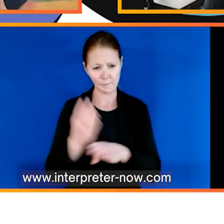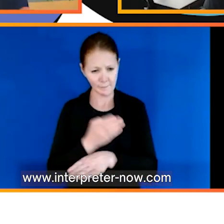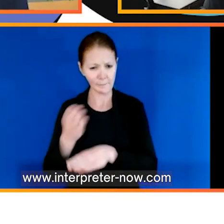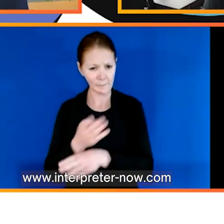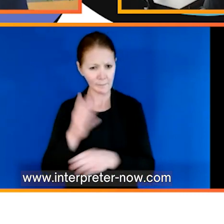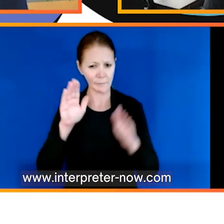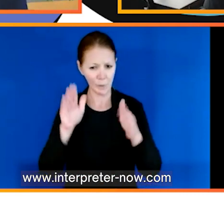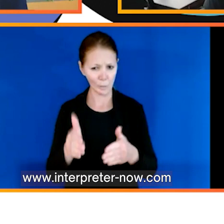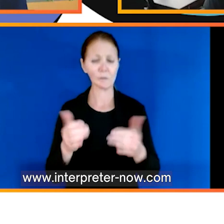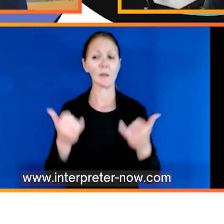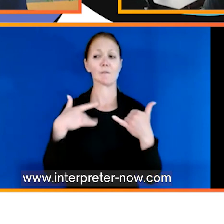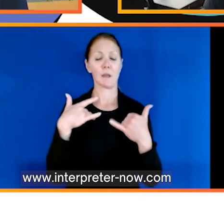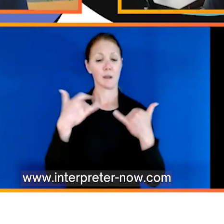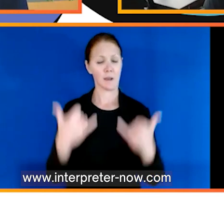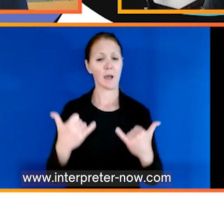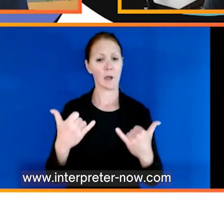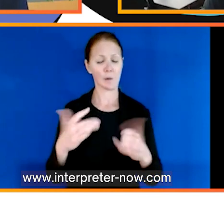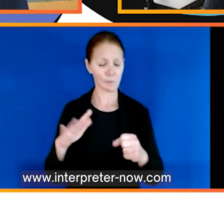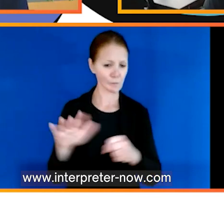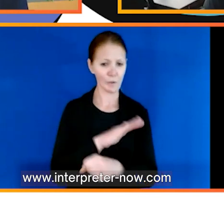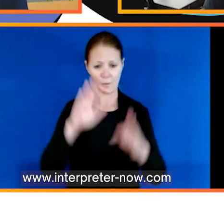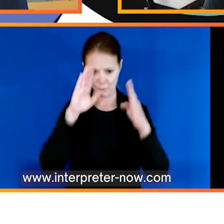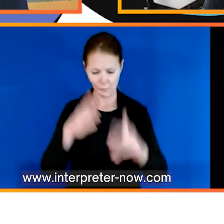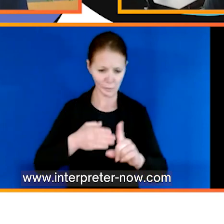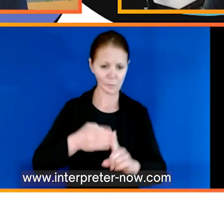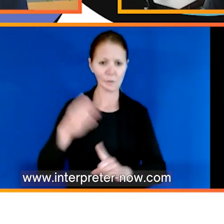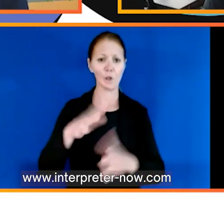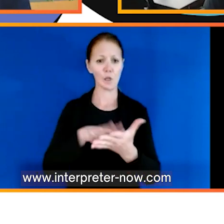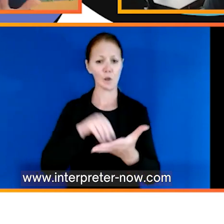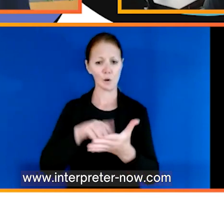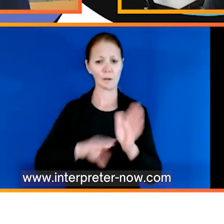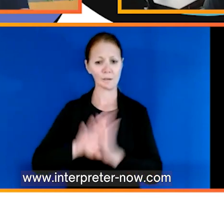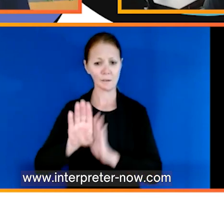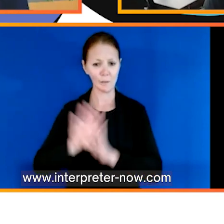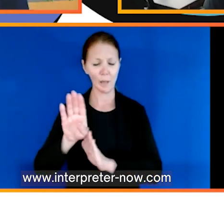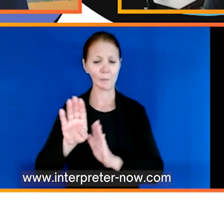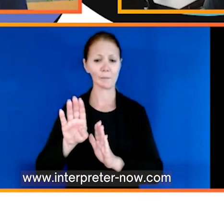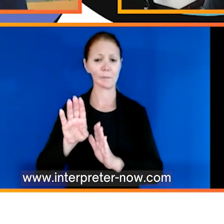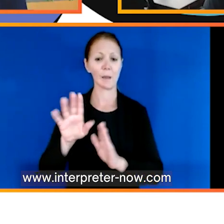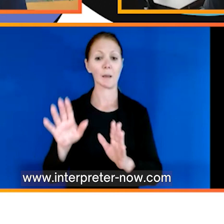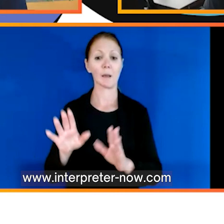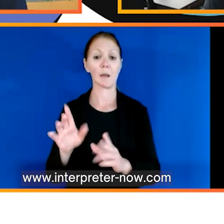So we've been refocusing over the last three years essentially, and now we're fully focused